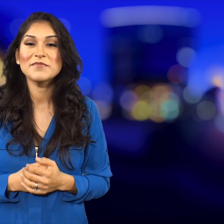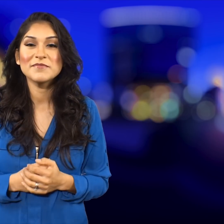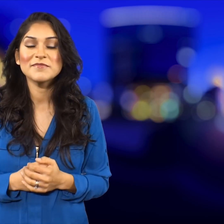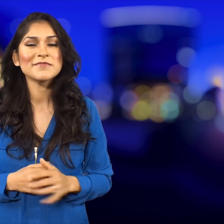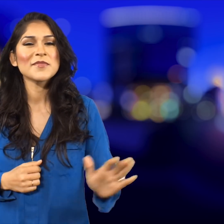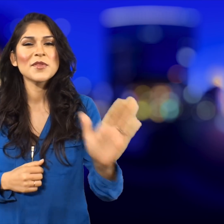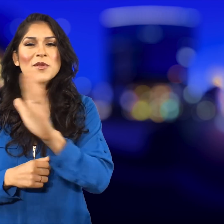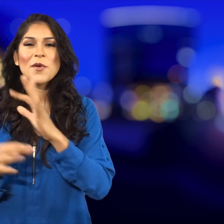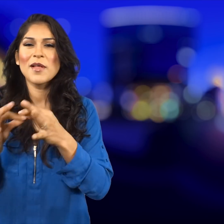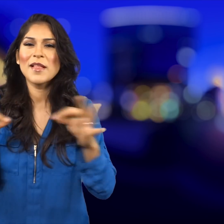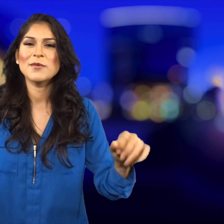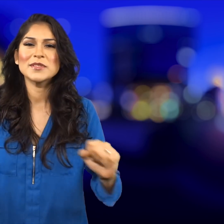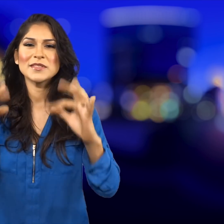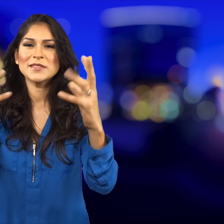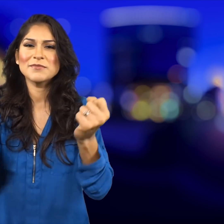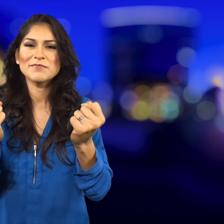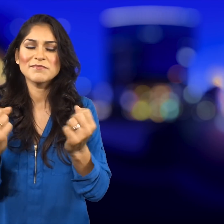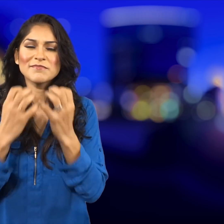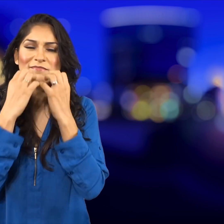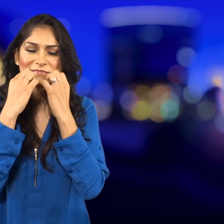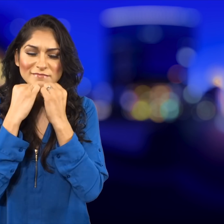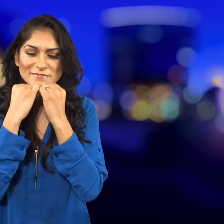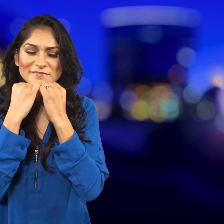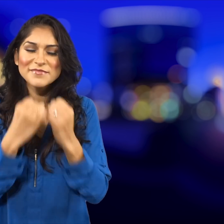Your language.